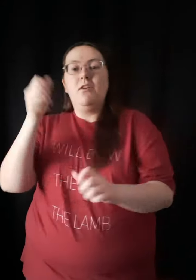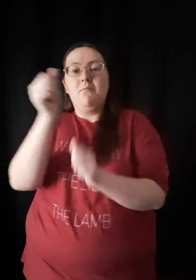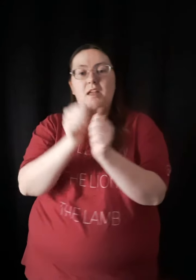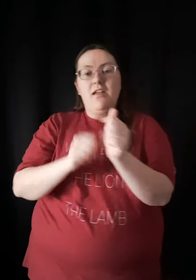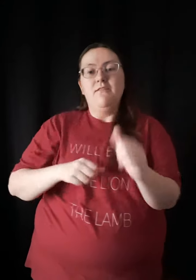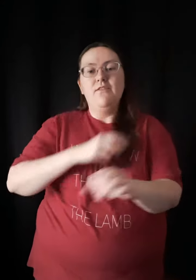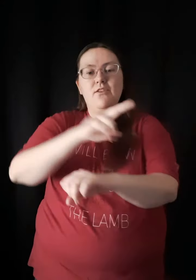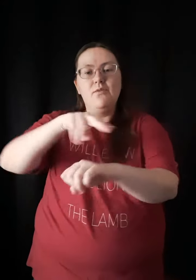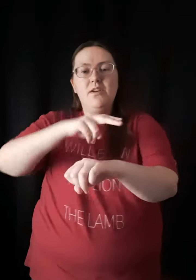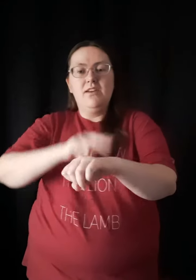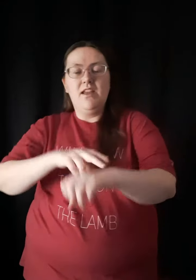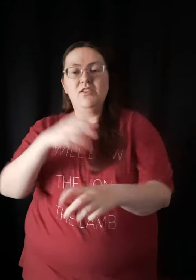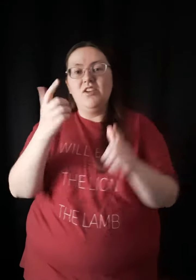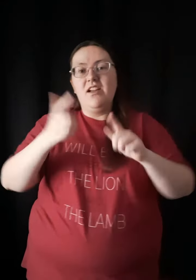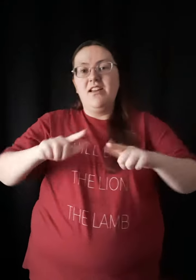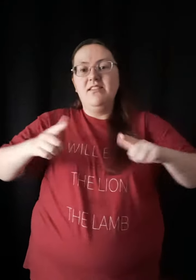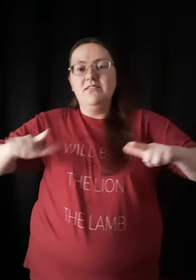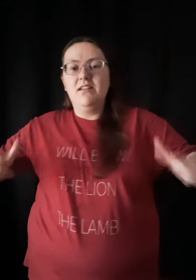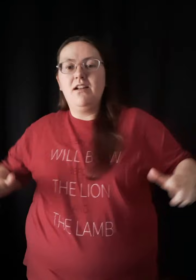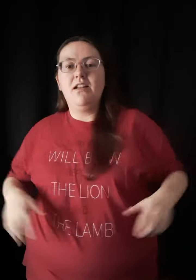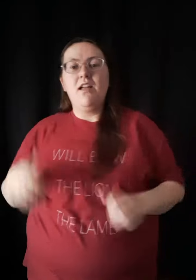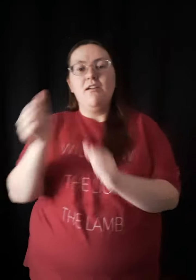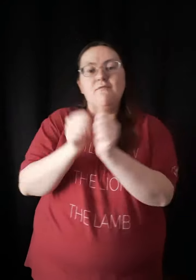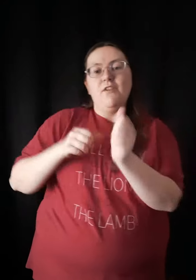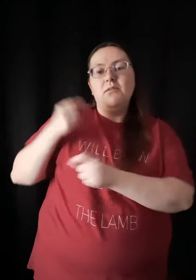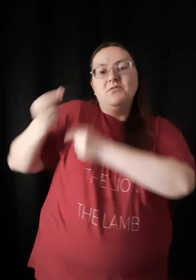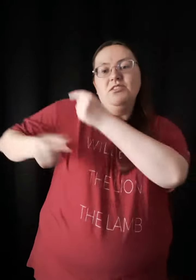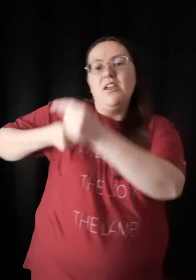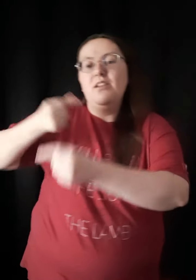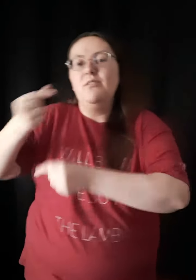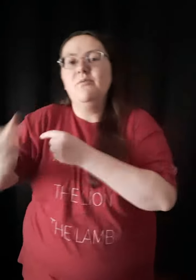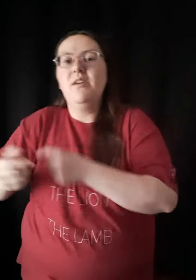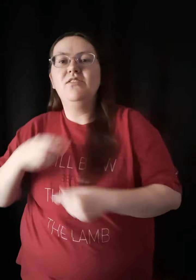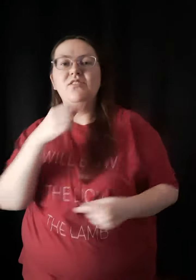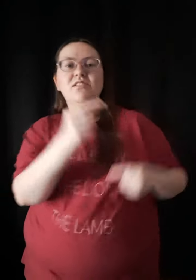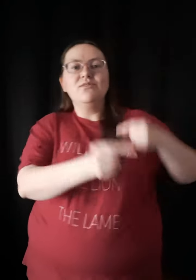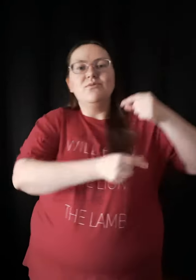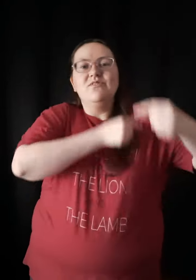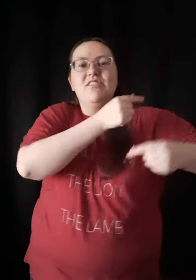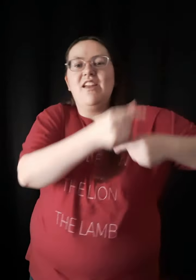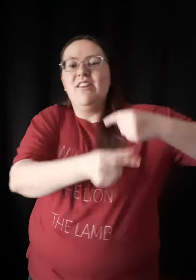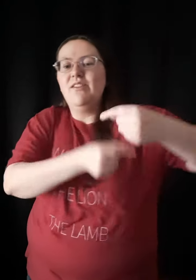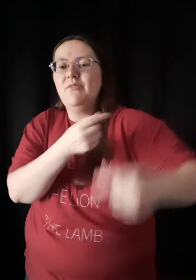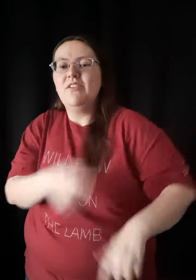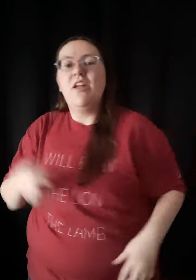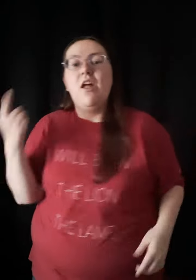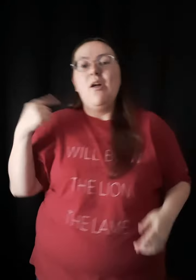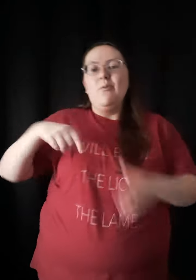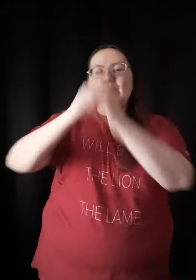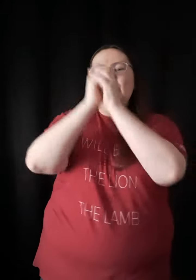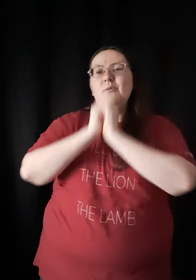People from every nation and tongue From generation to generation